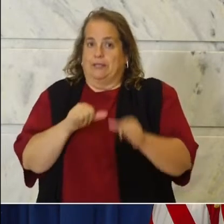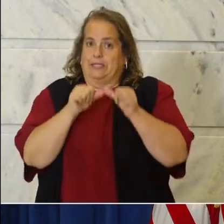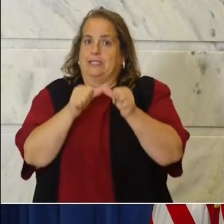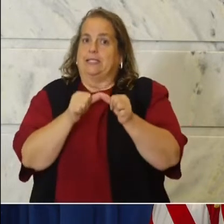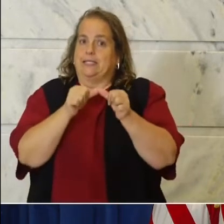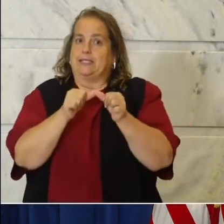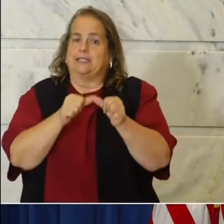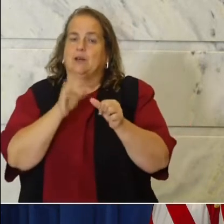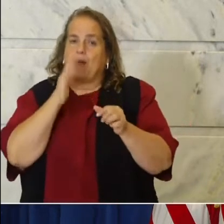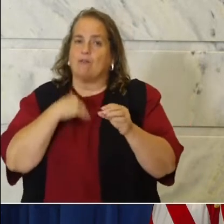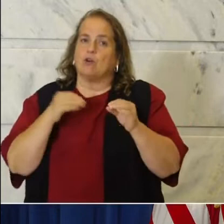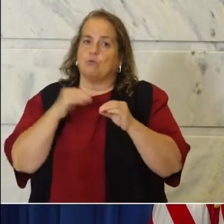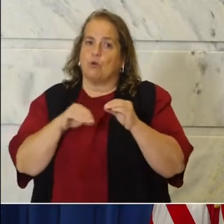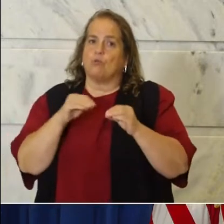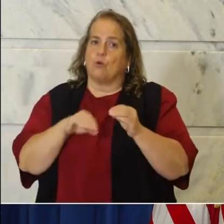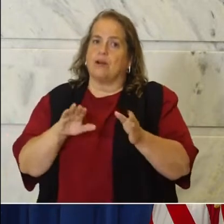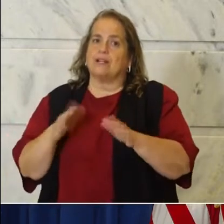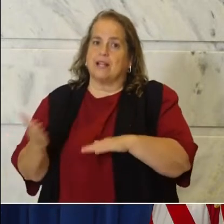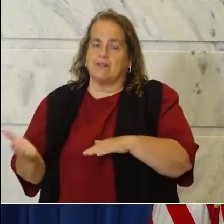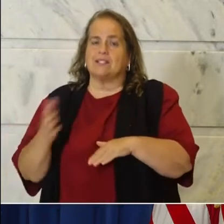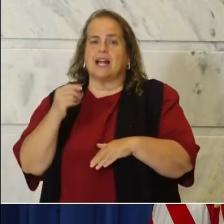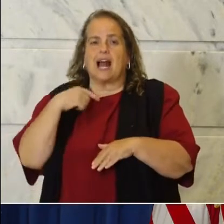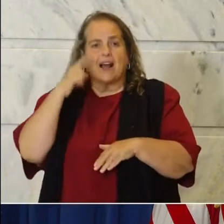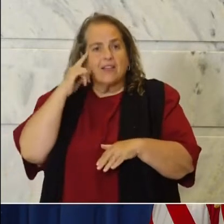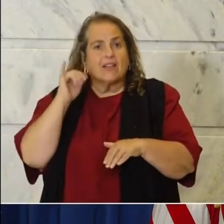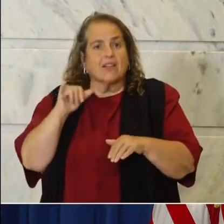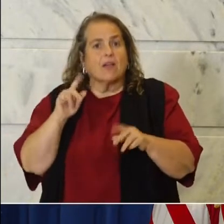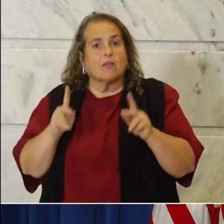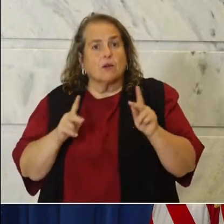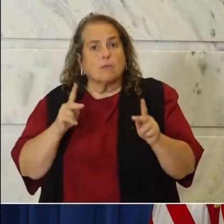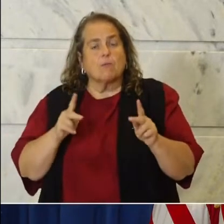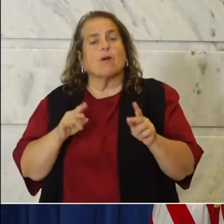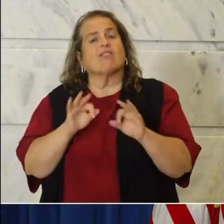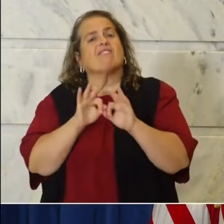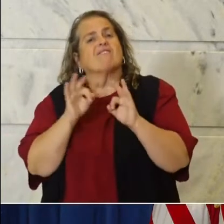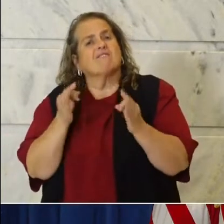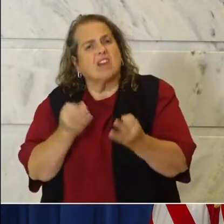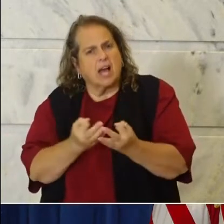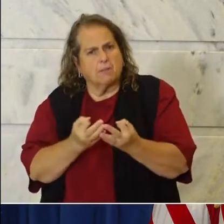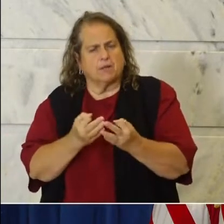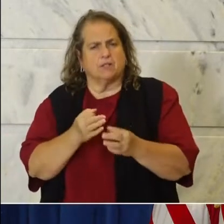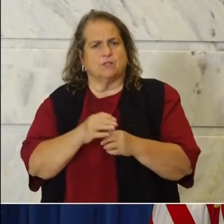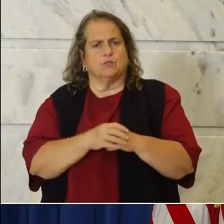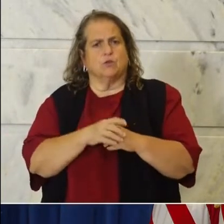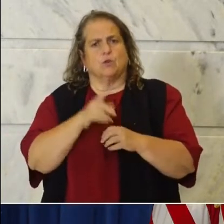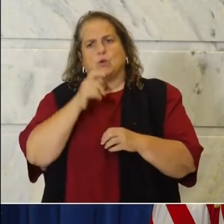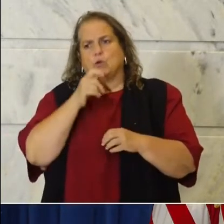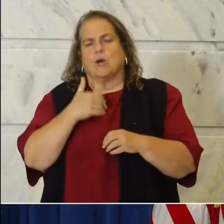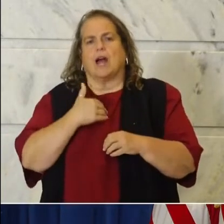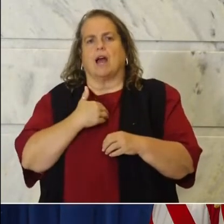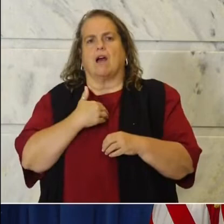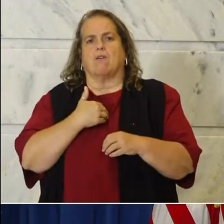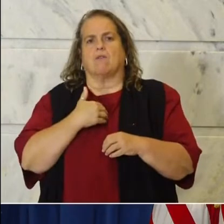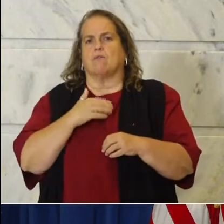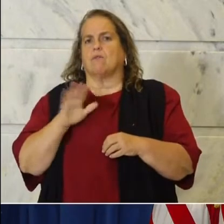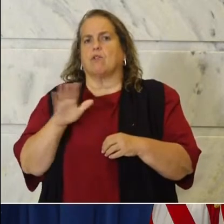loss out there. And I think that the people, the families that lose their loved ones